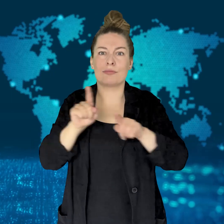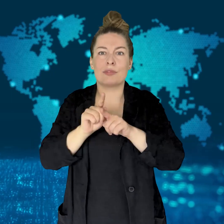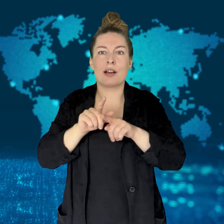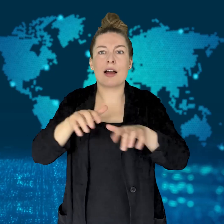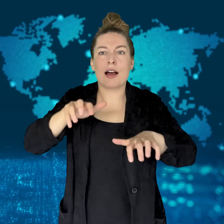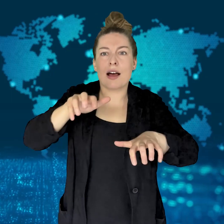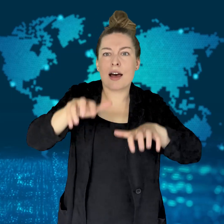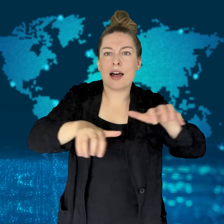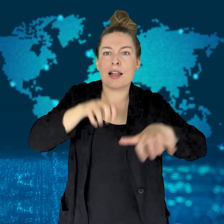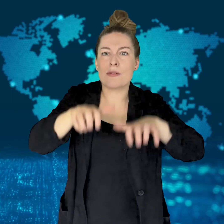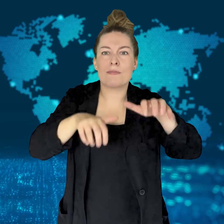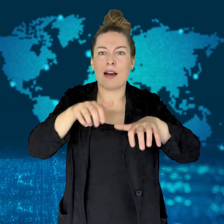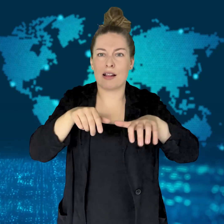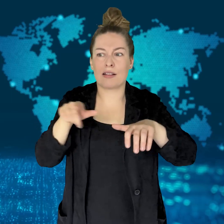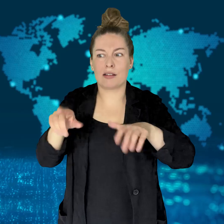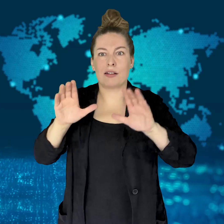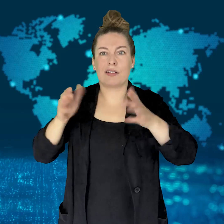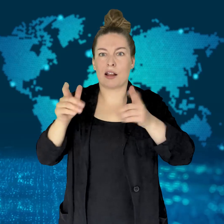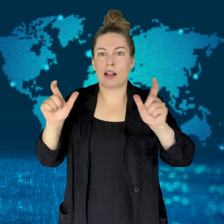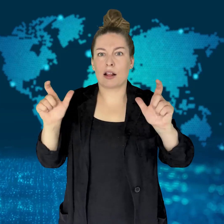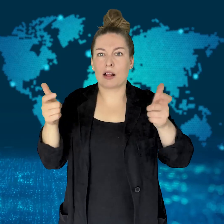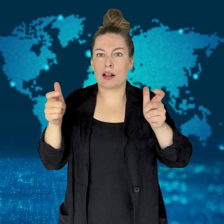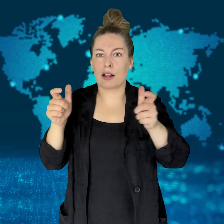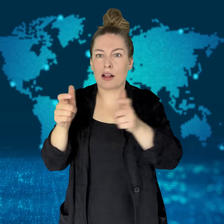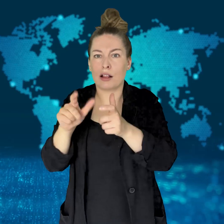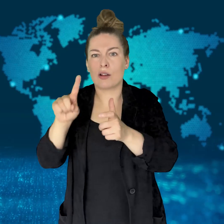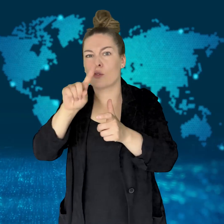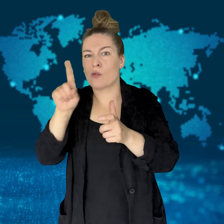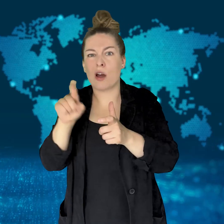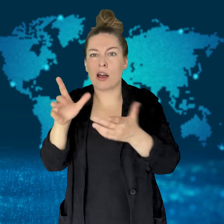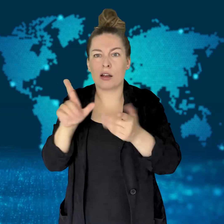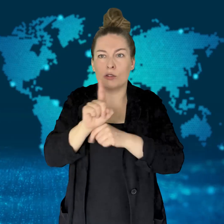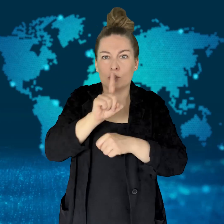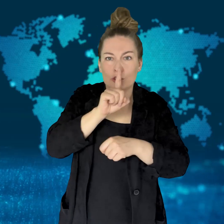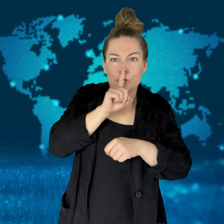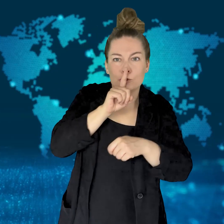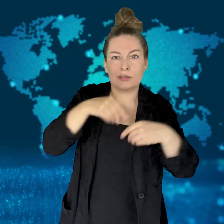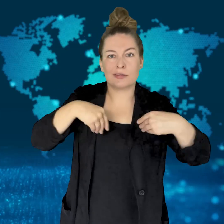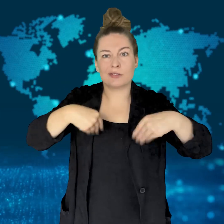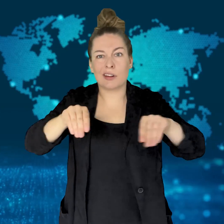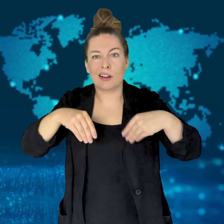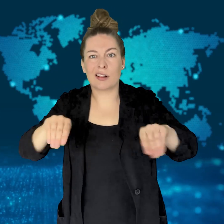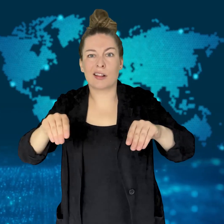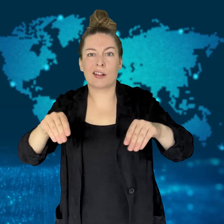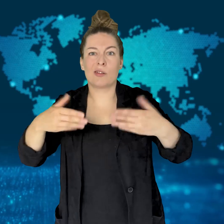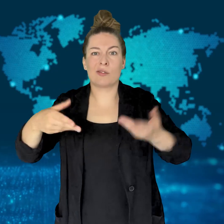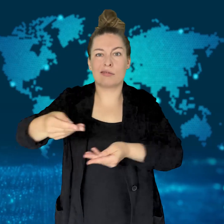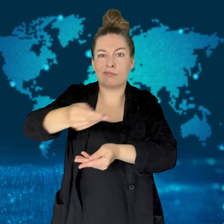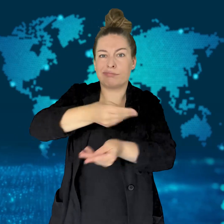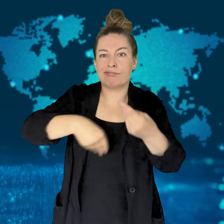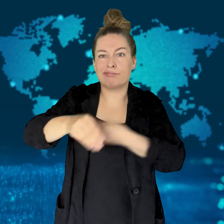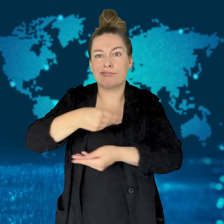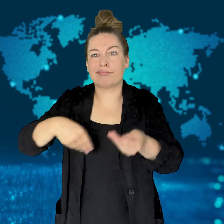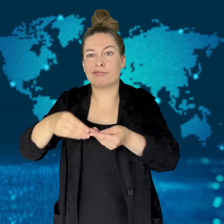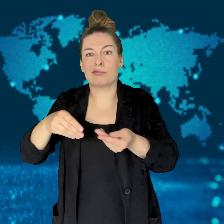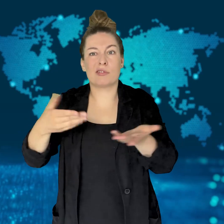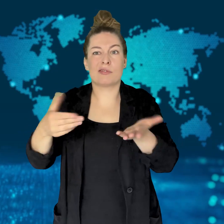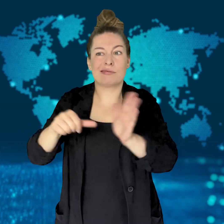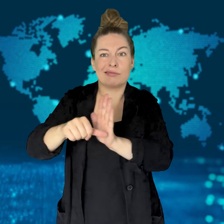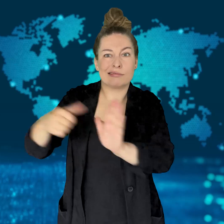The Asian elephant is considered an endangered species due to poaching